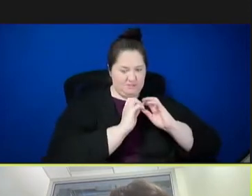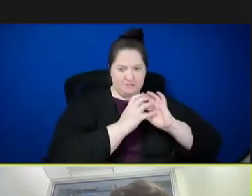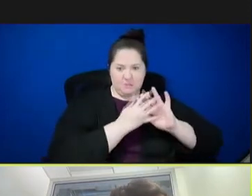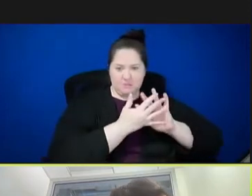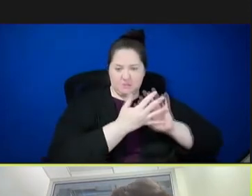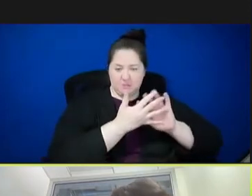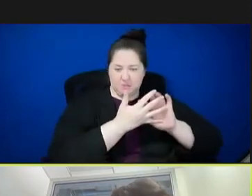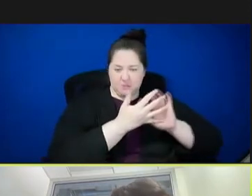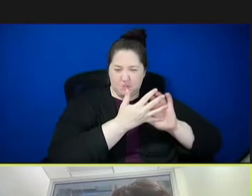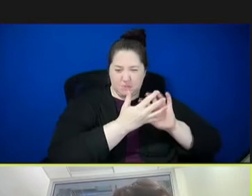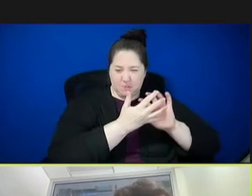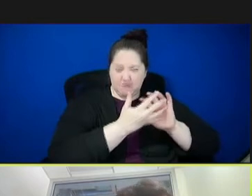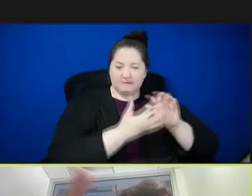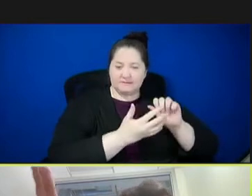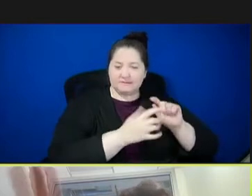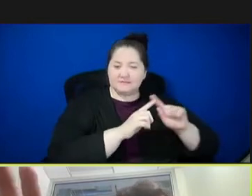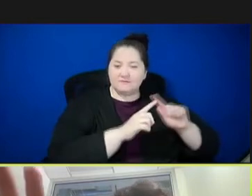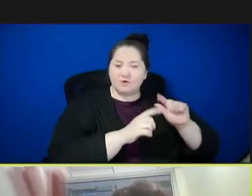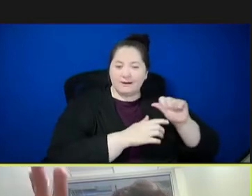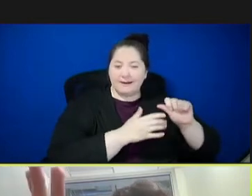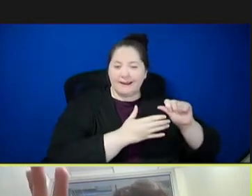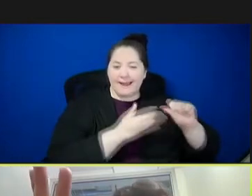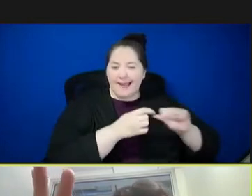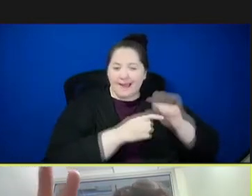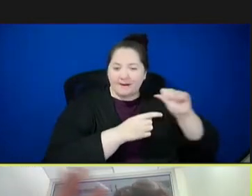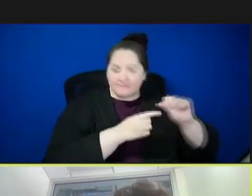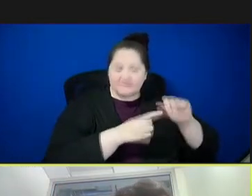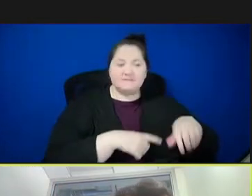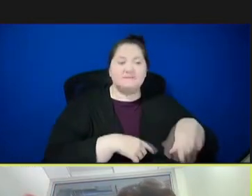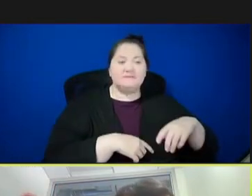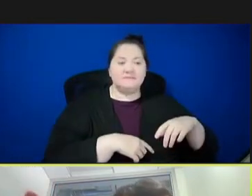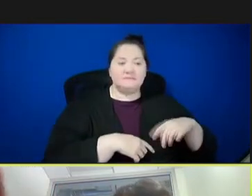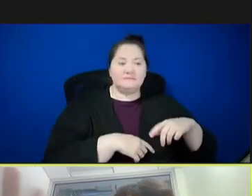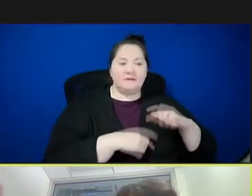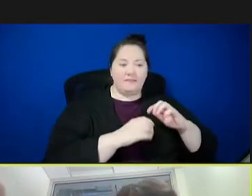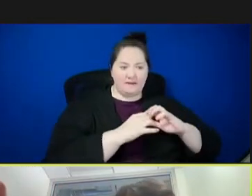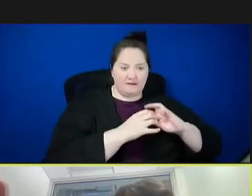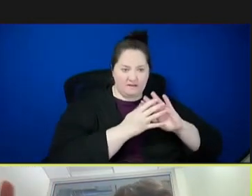cloud of atoms that eventually form into this backbone that looks like a protein,